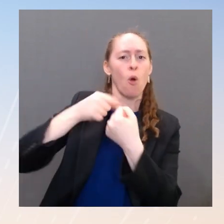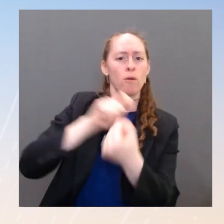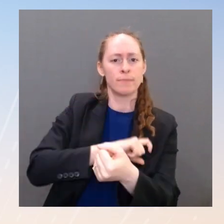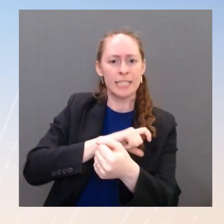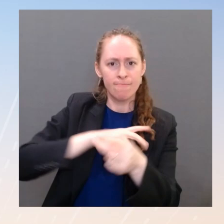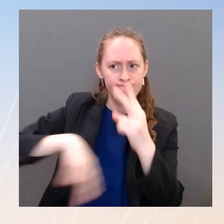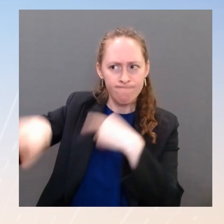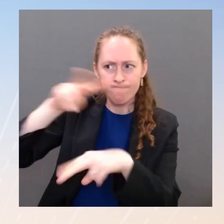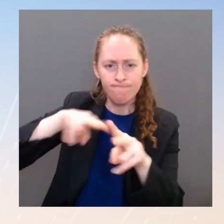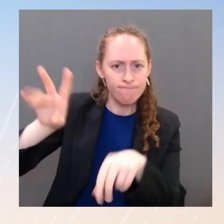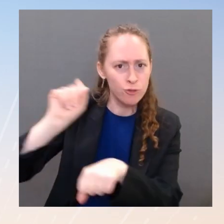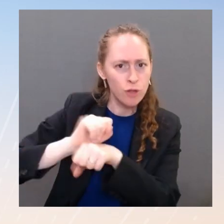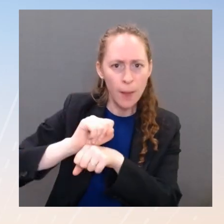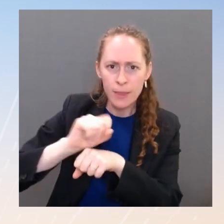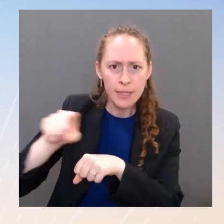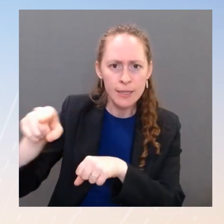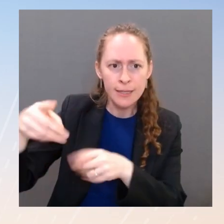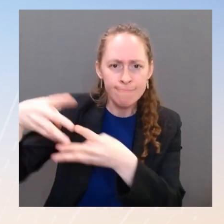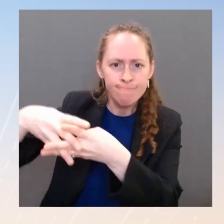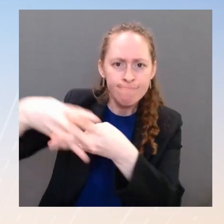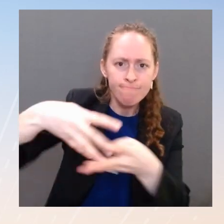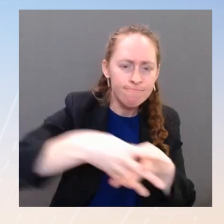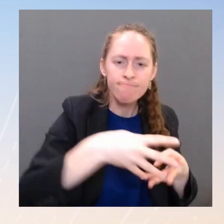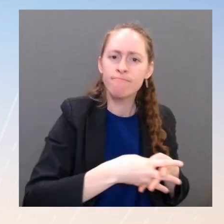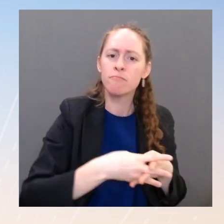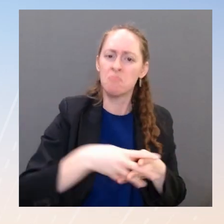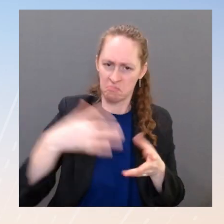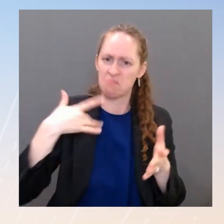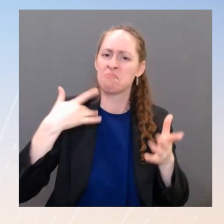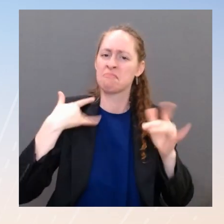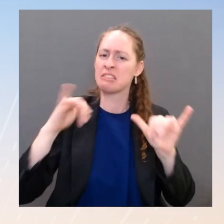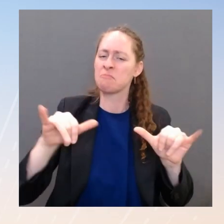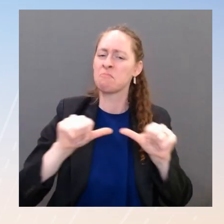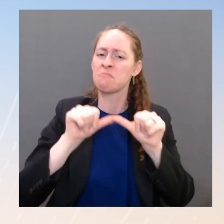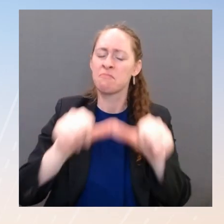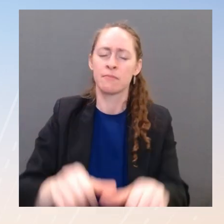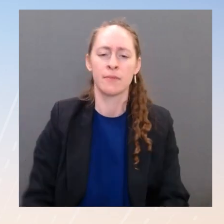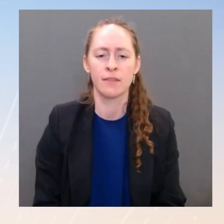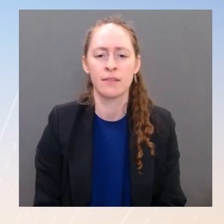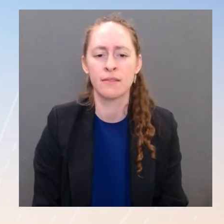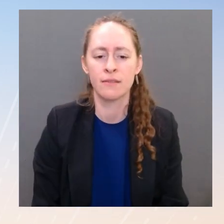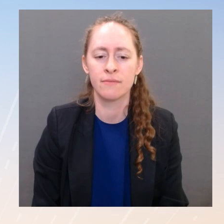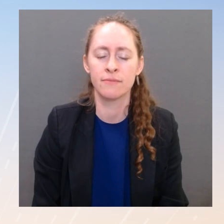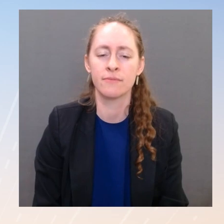work to do exactly that. The Press: But -- so if it takes 19 people to carry out the September 11th attacks,